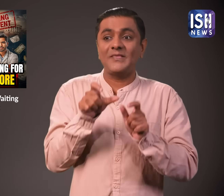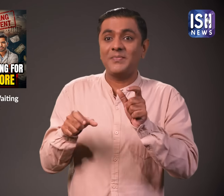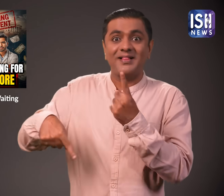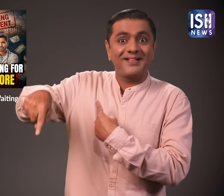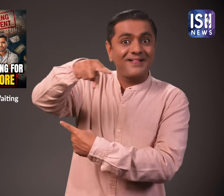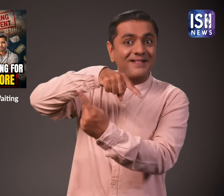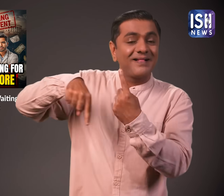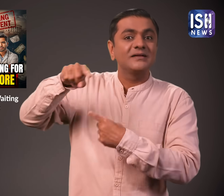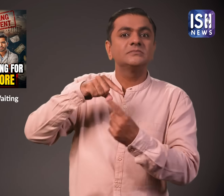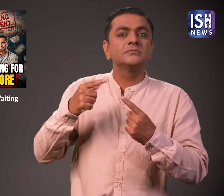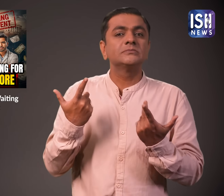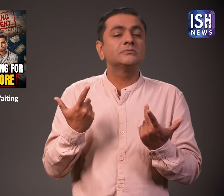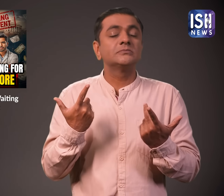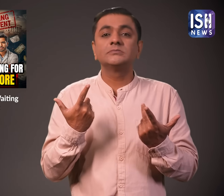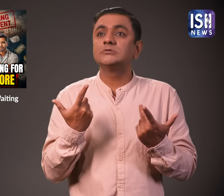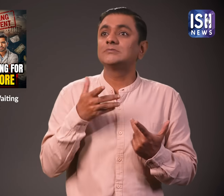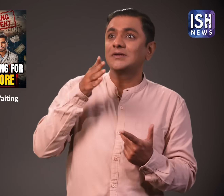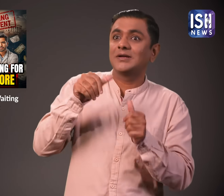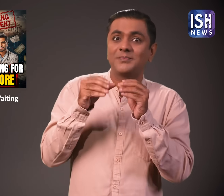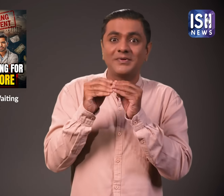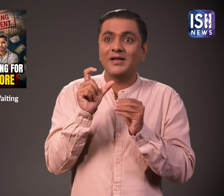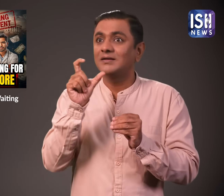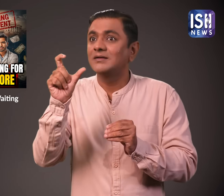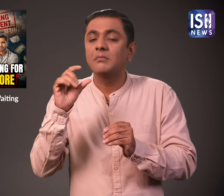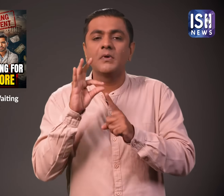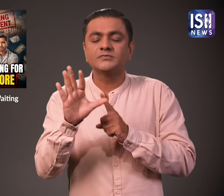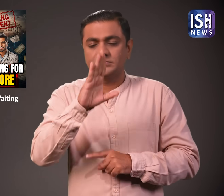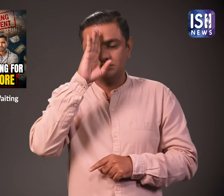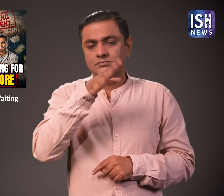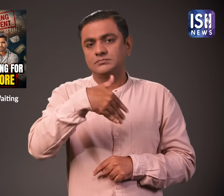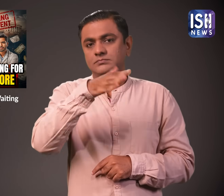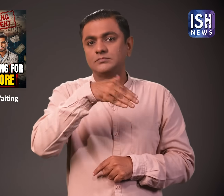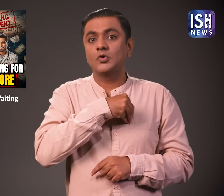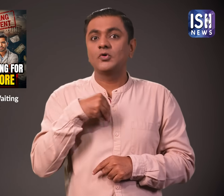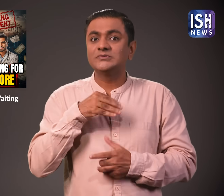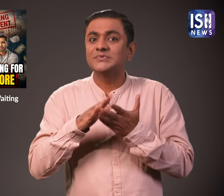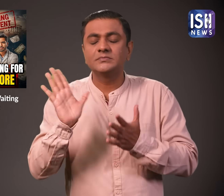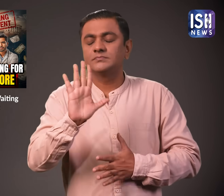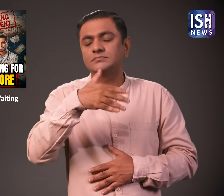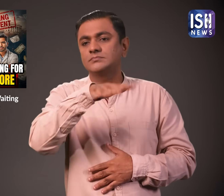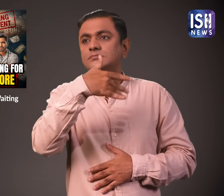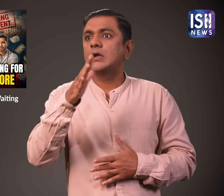While private hospitals deny treatment under the Ayushman Bharat scheme,